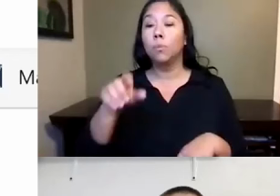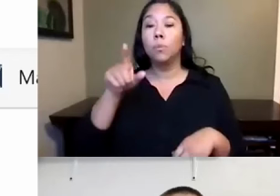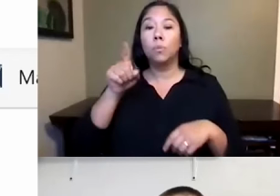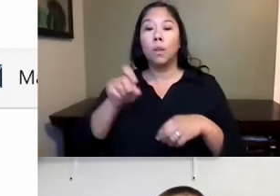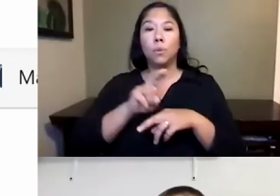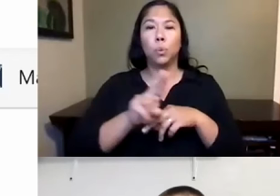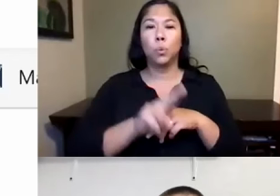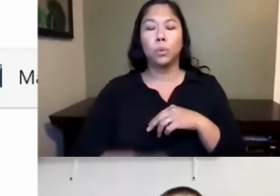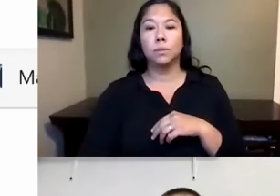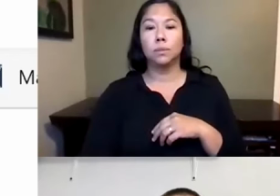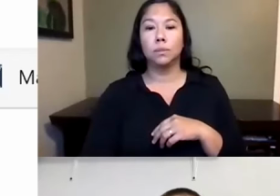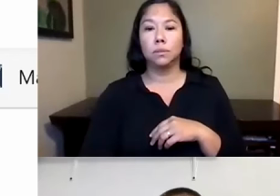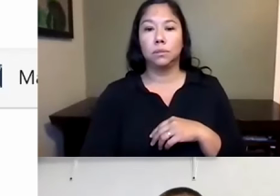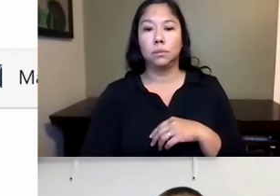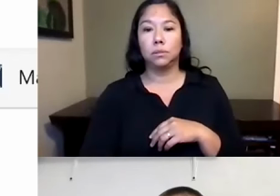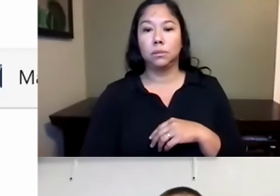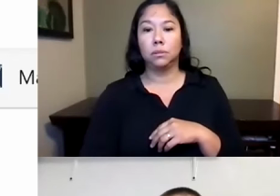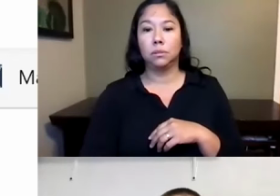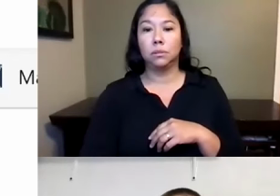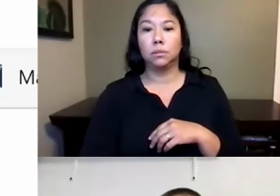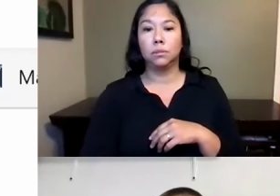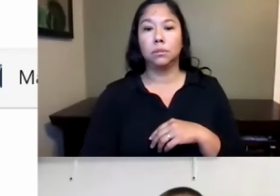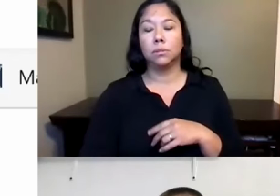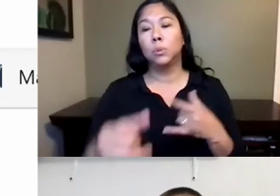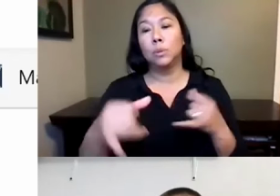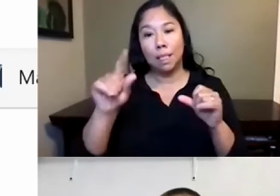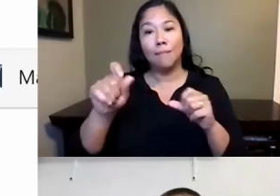other people. You still can get sick. You still can get the virus.